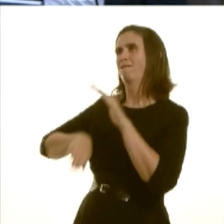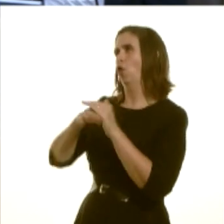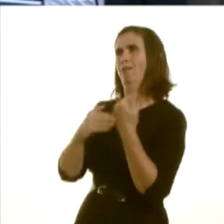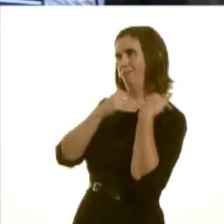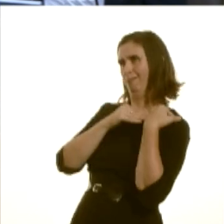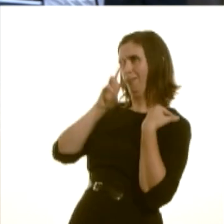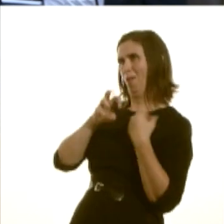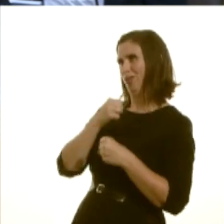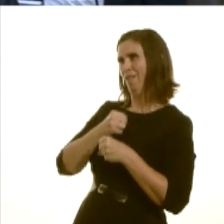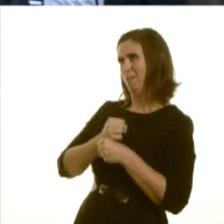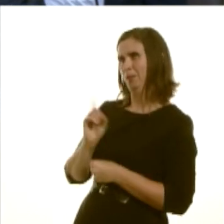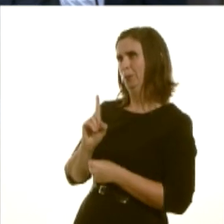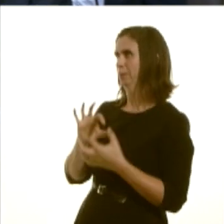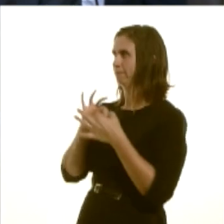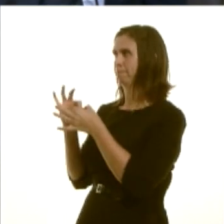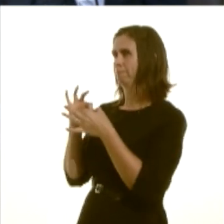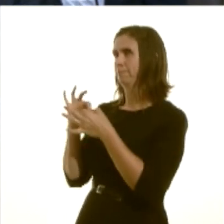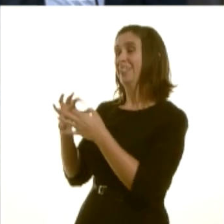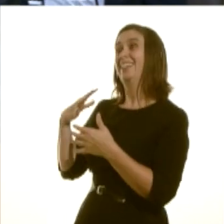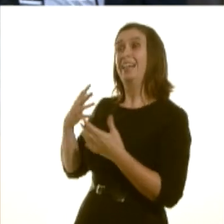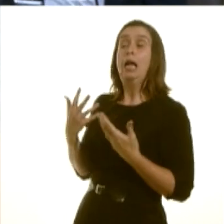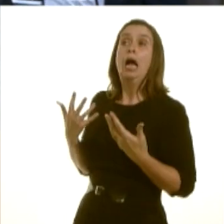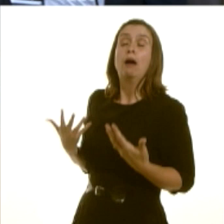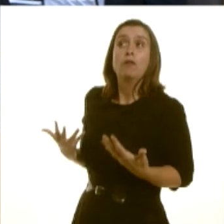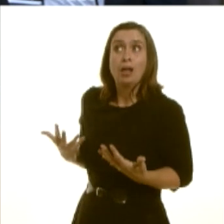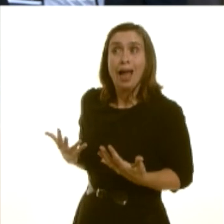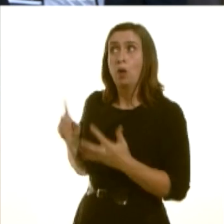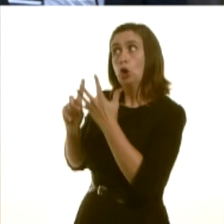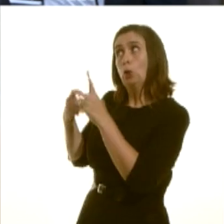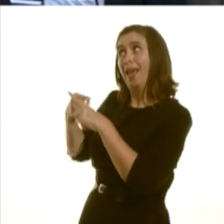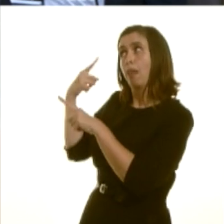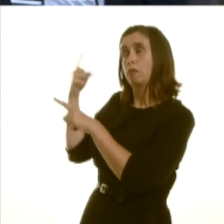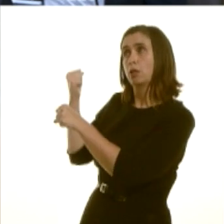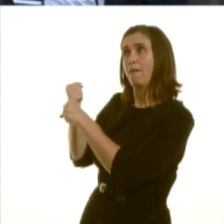it also needs the agreement, at the moment, of the UK Government. May I say that the period